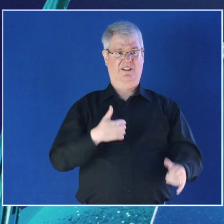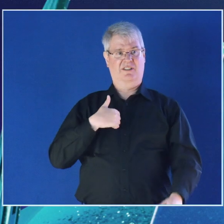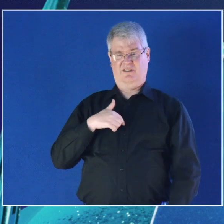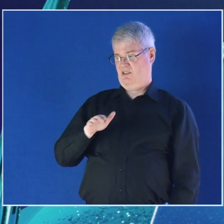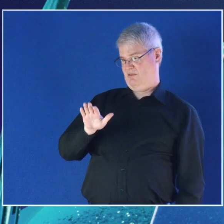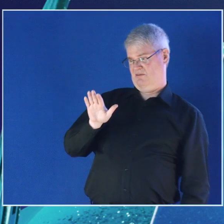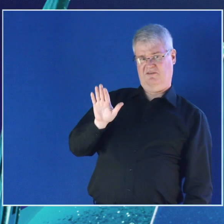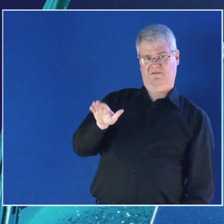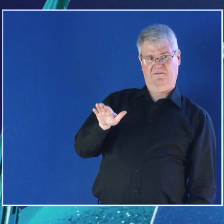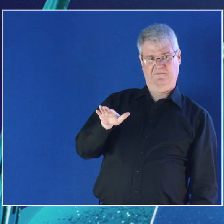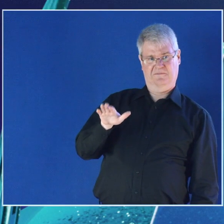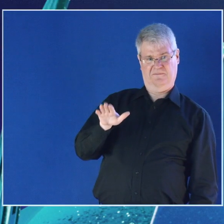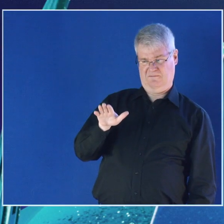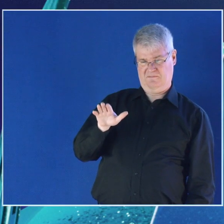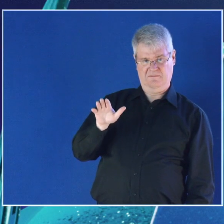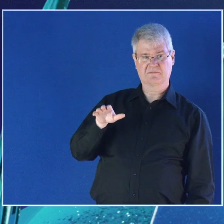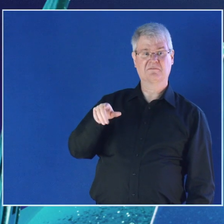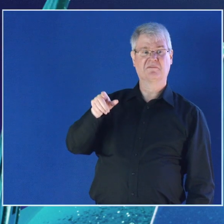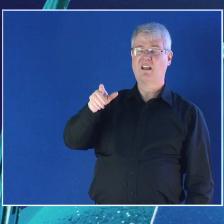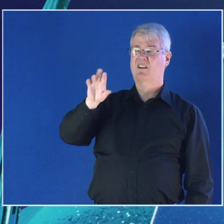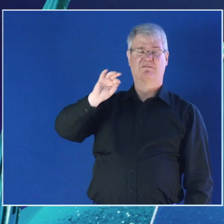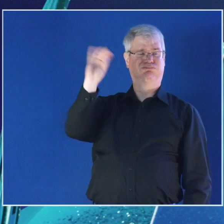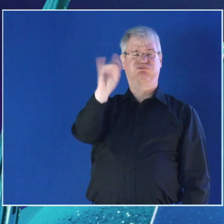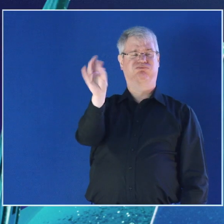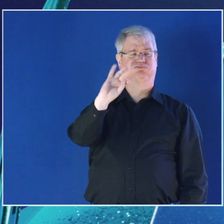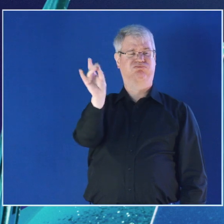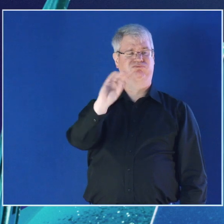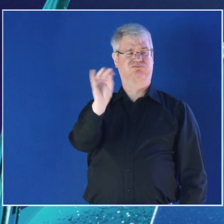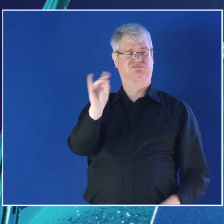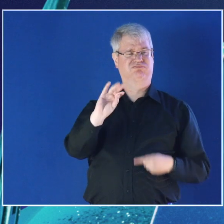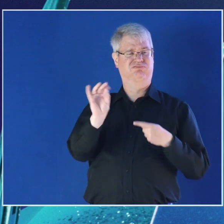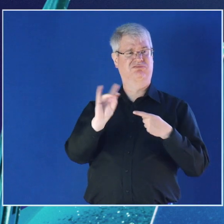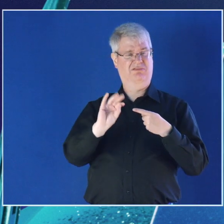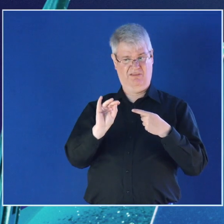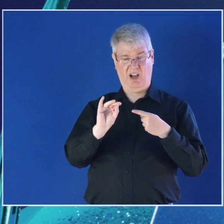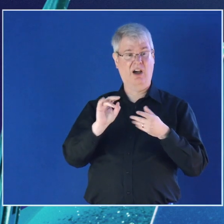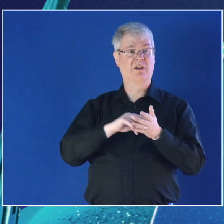It just seems like such a new world from where we've been.